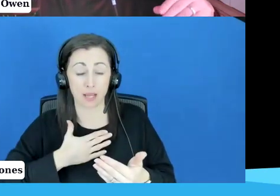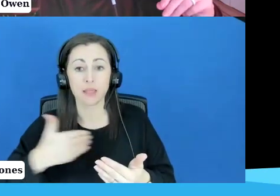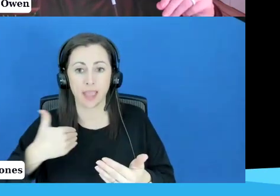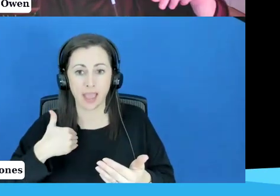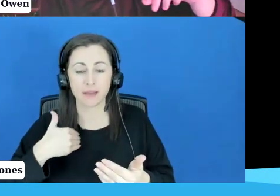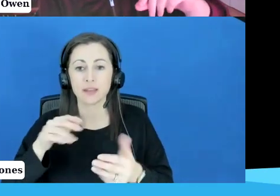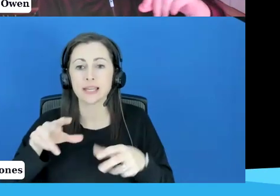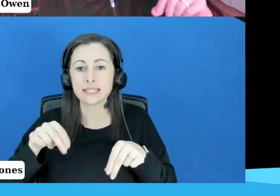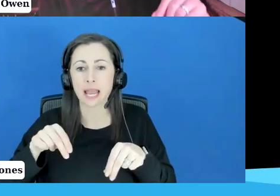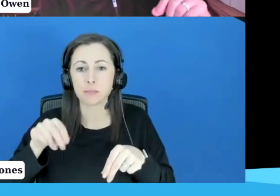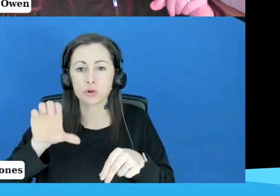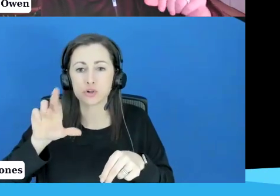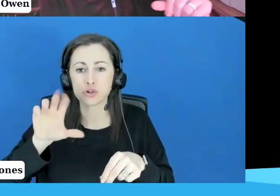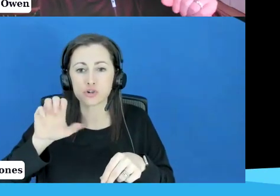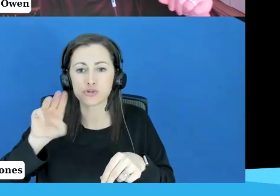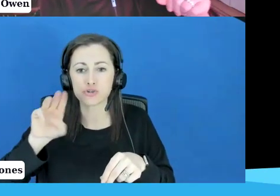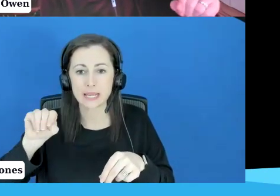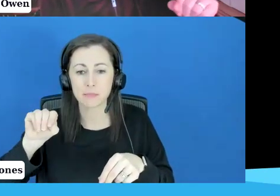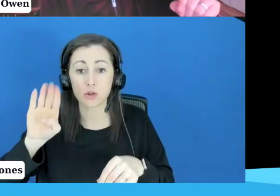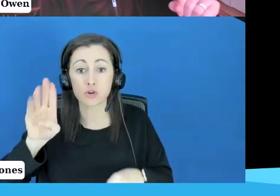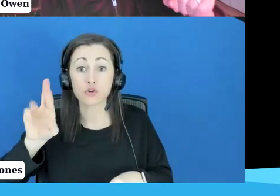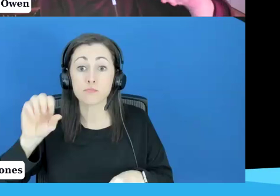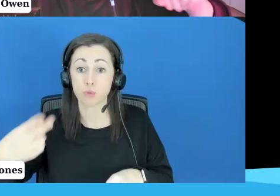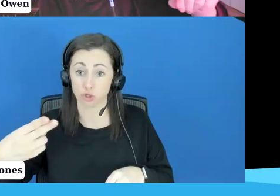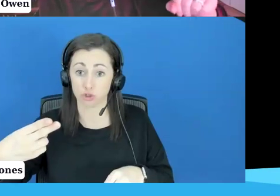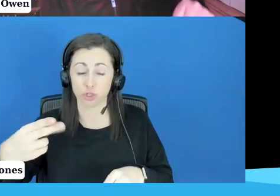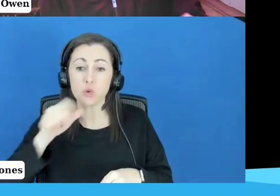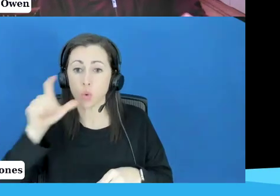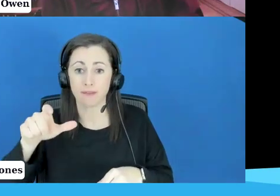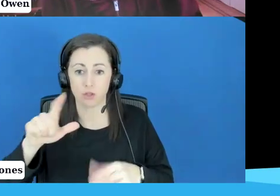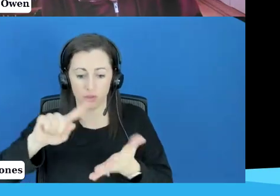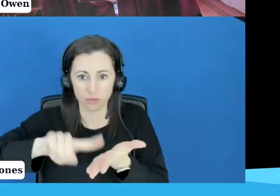So instead of getting your fingers all in it, you can put diaper cream on a brush and administer it.